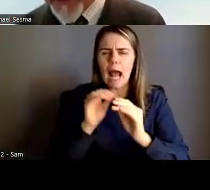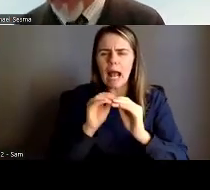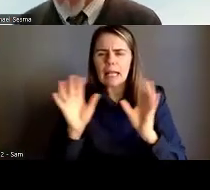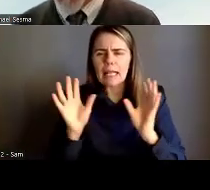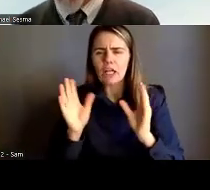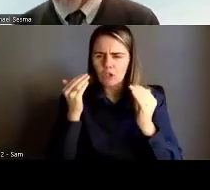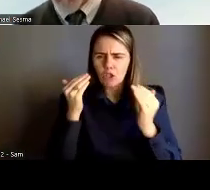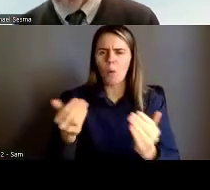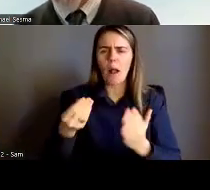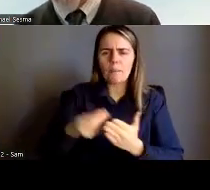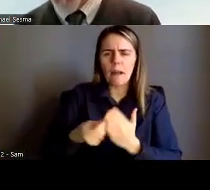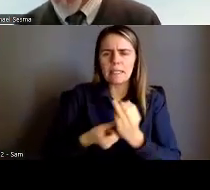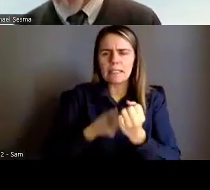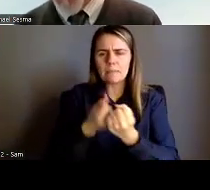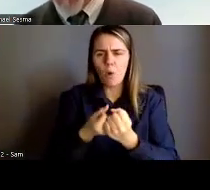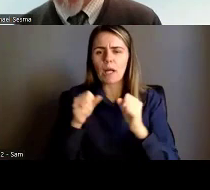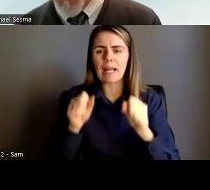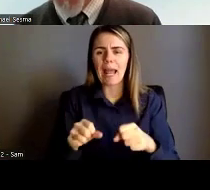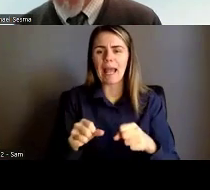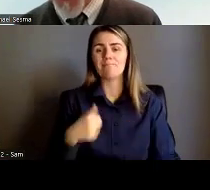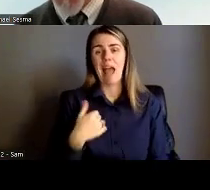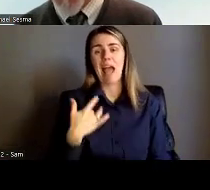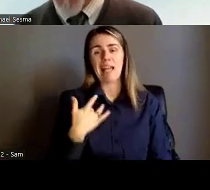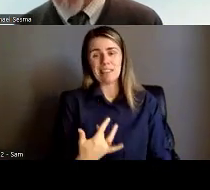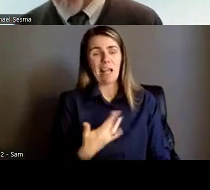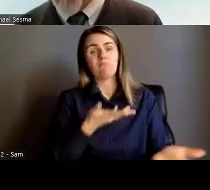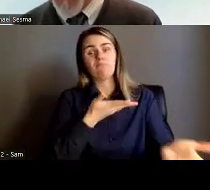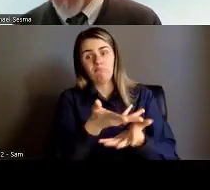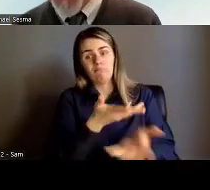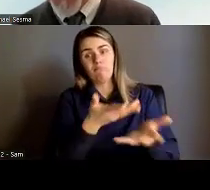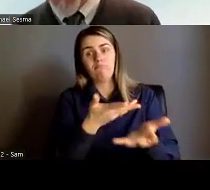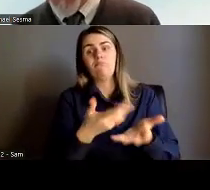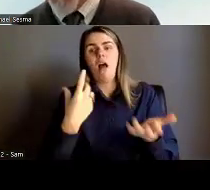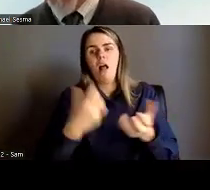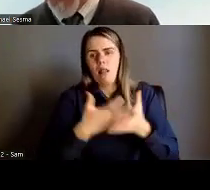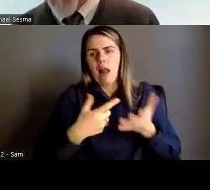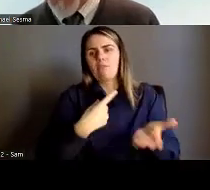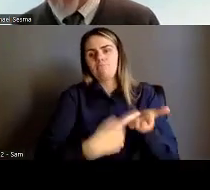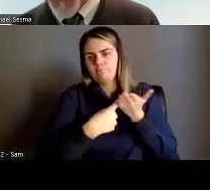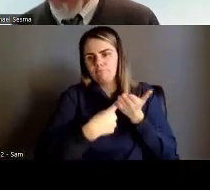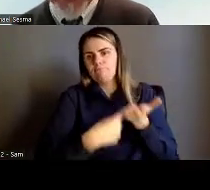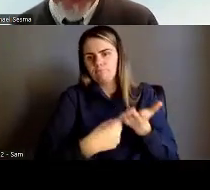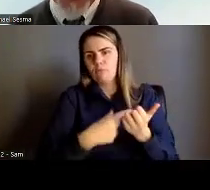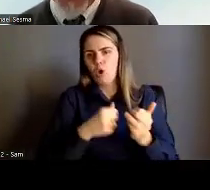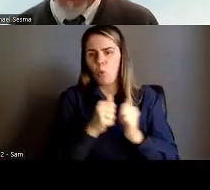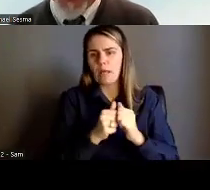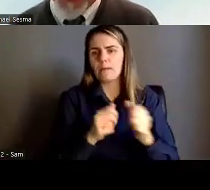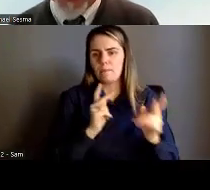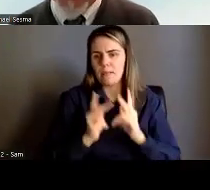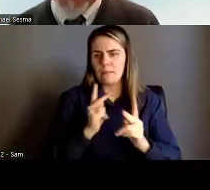in the grey zone than I do with who are highly competitive, have highly competitive applications.